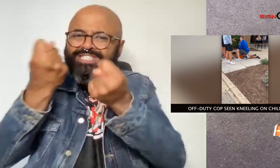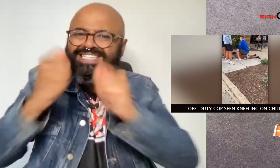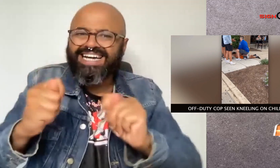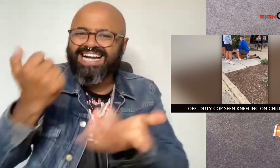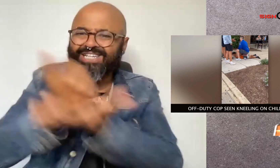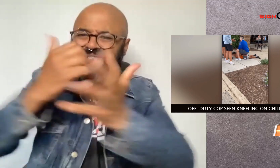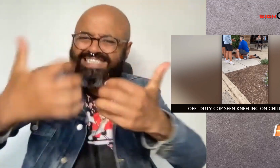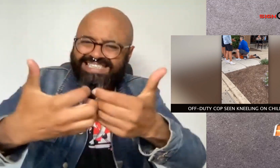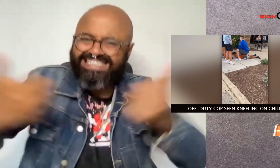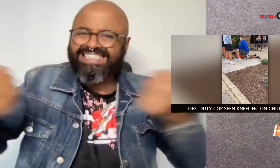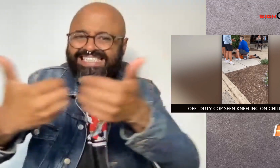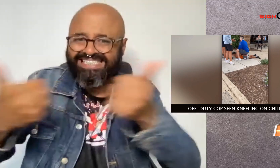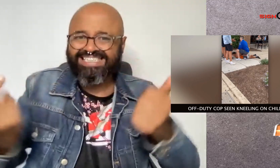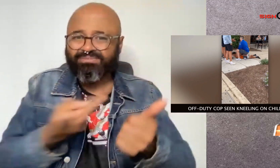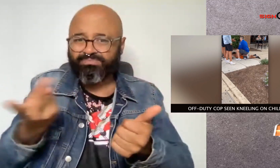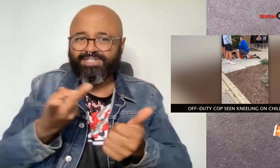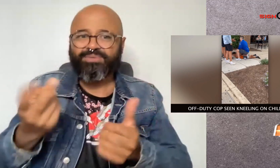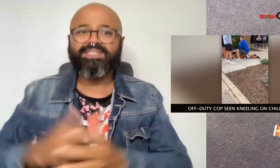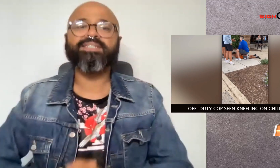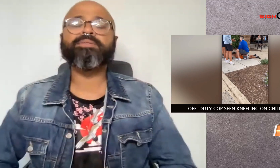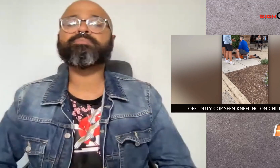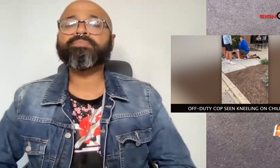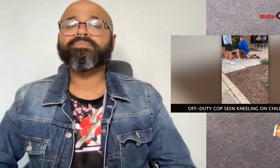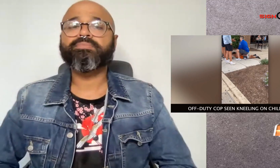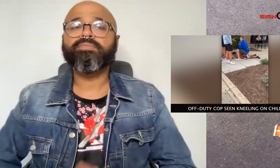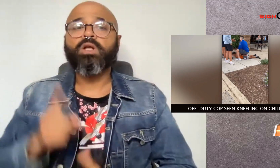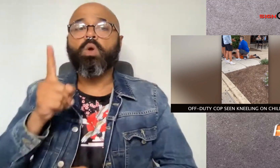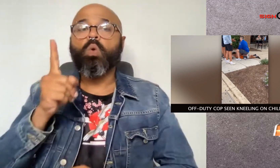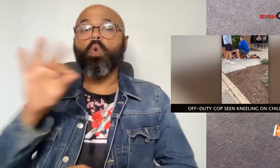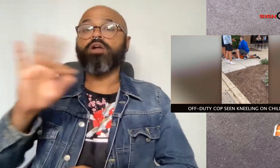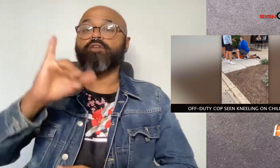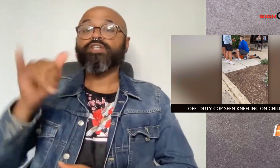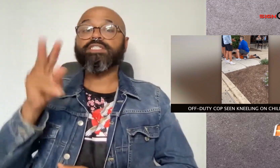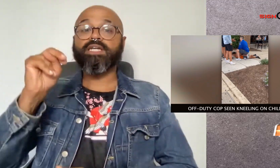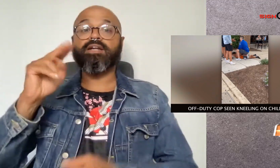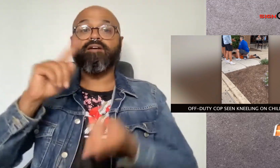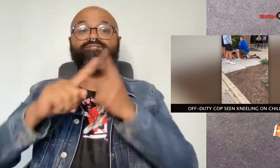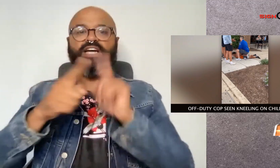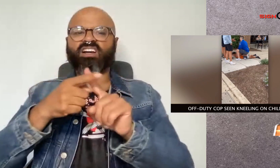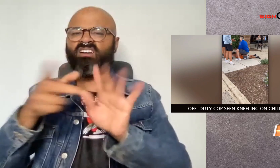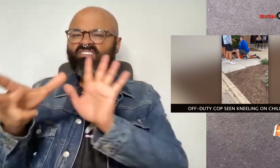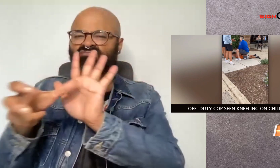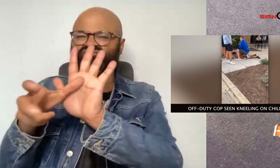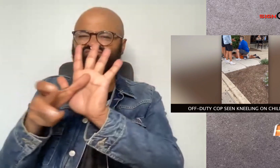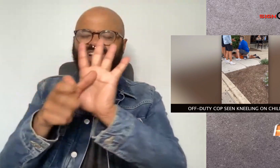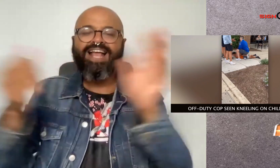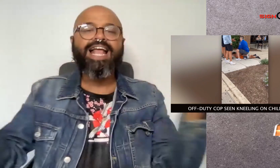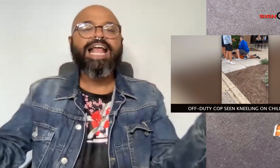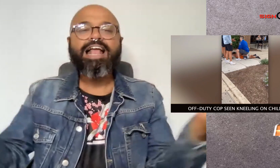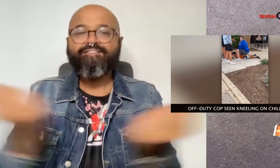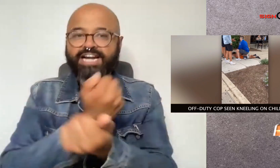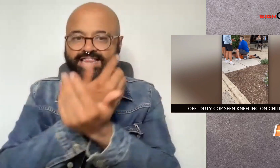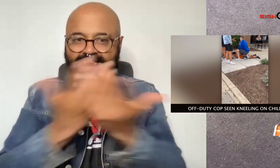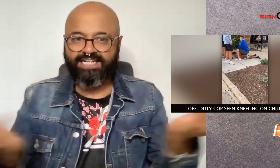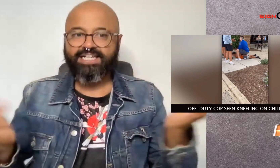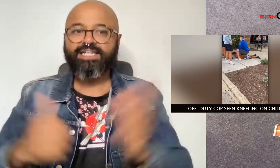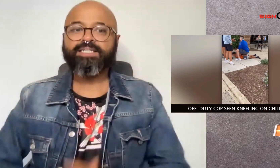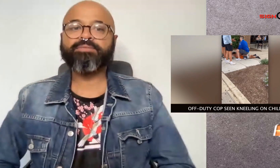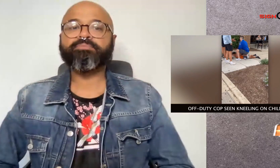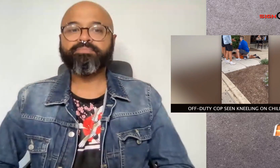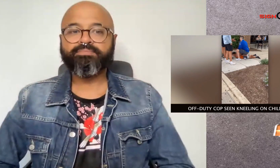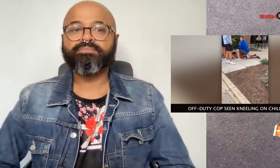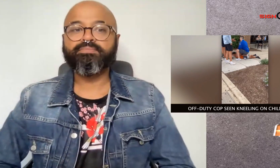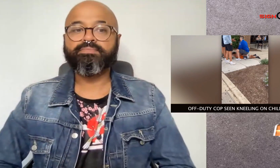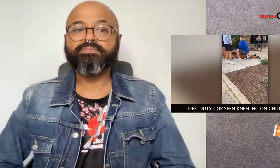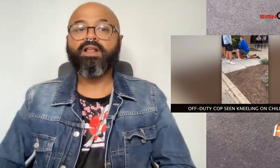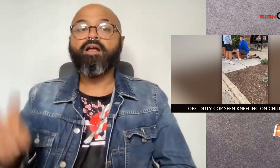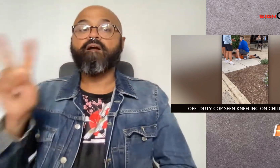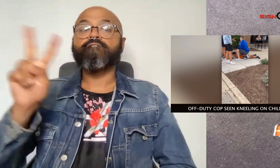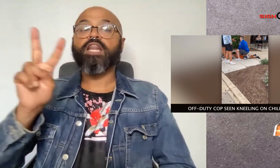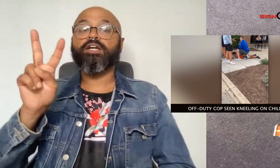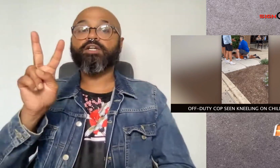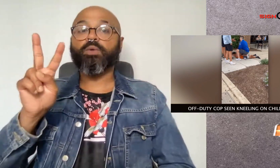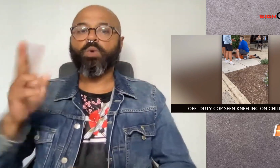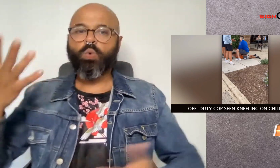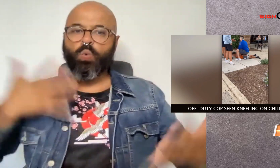to get the officer off the boy one of JN's friends recorded everything Vitellaro is wearing